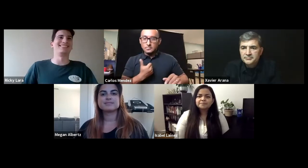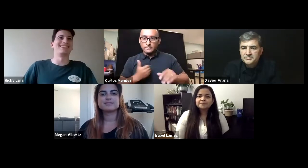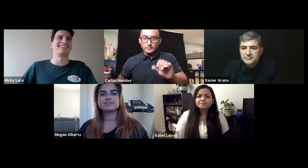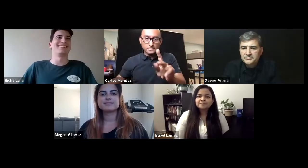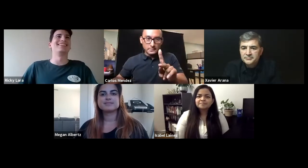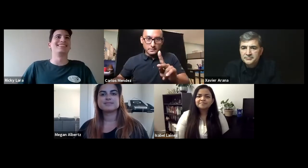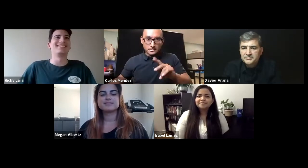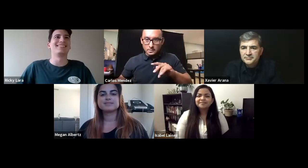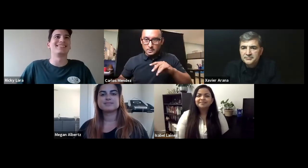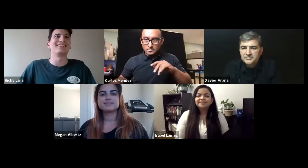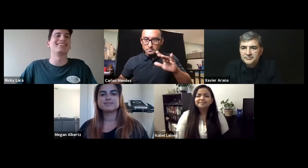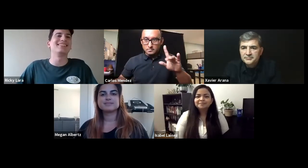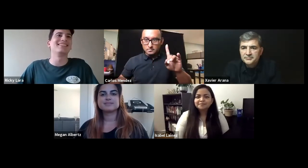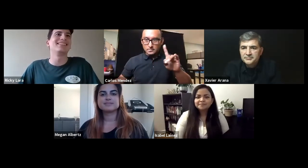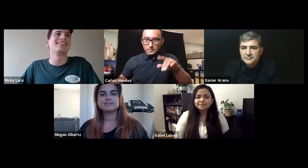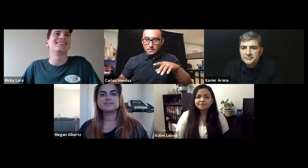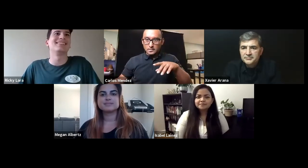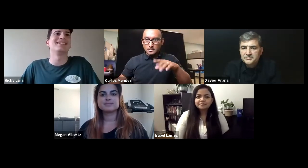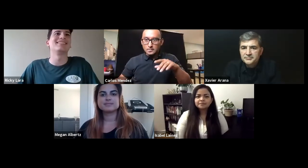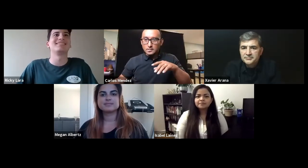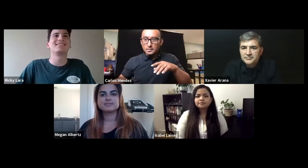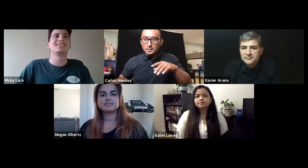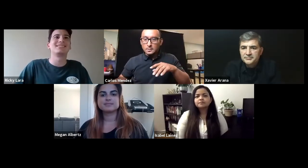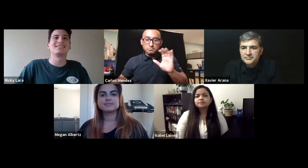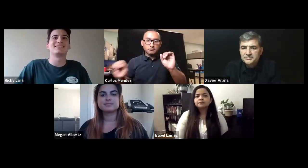I didn't realize you were speaking directly to me.